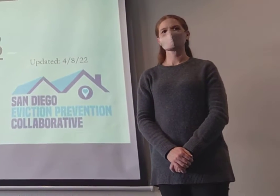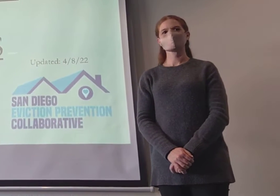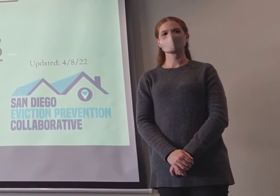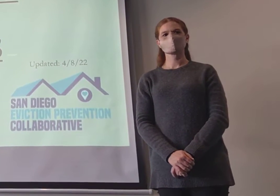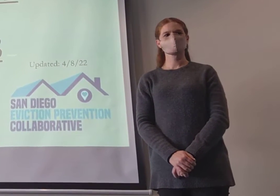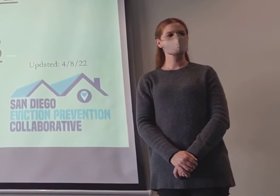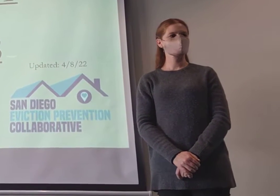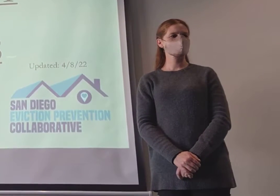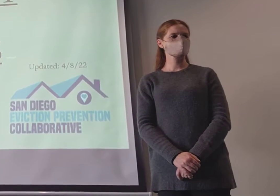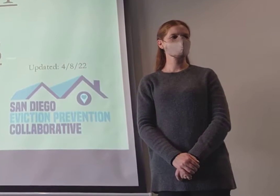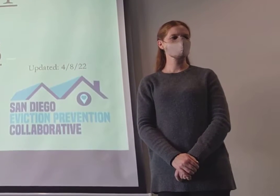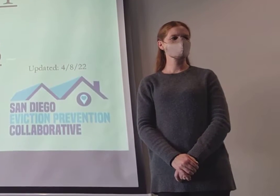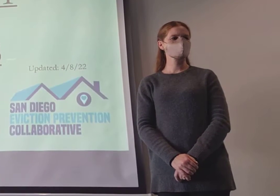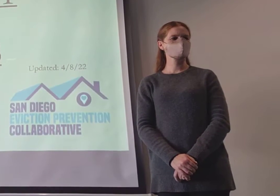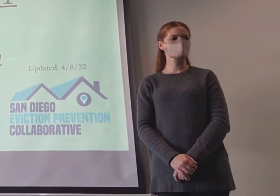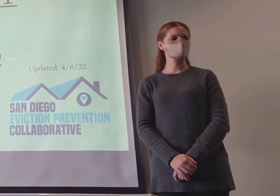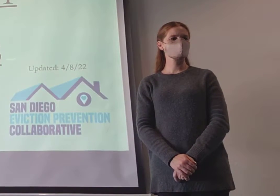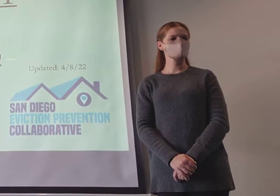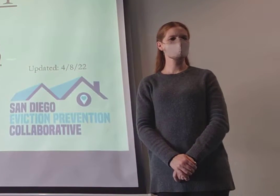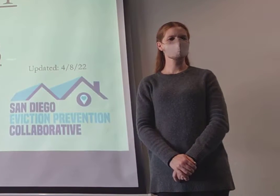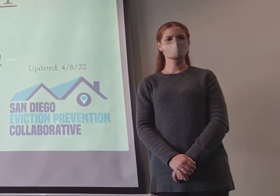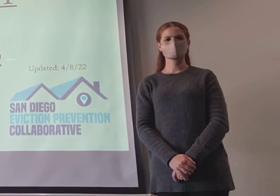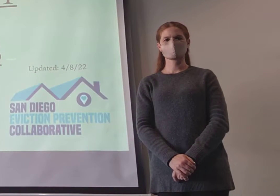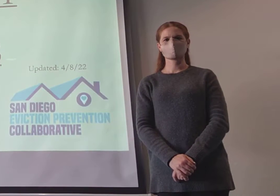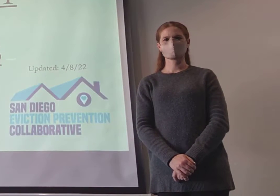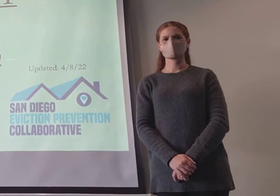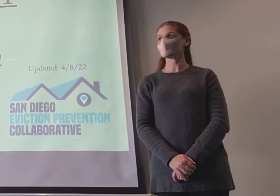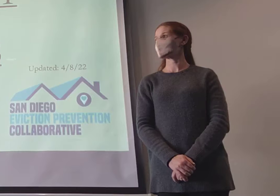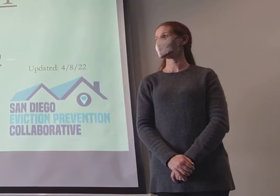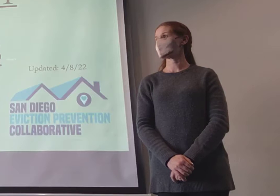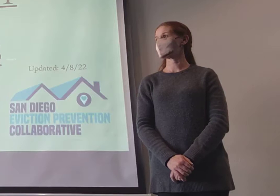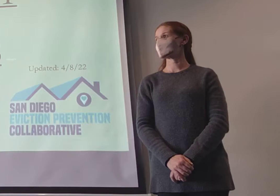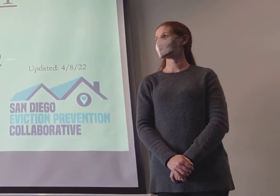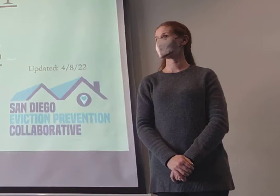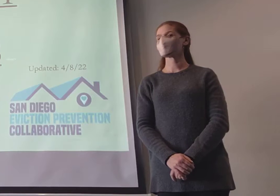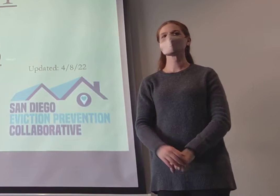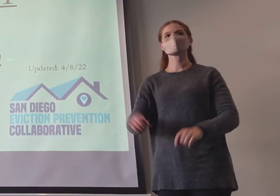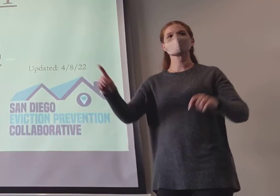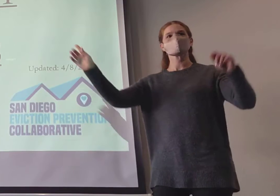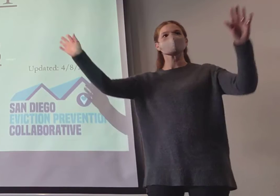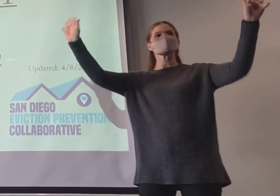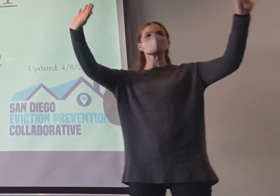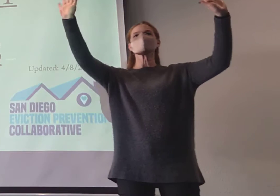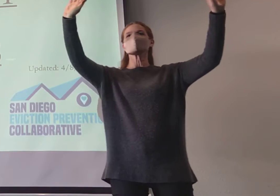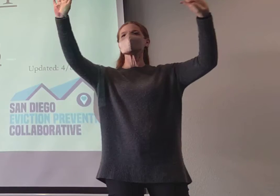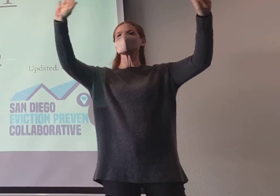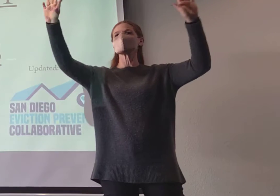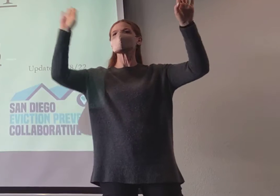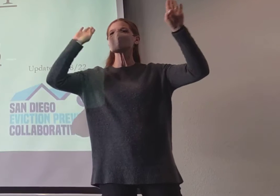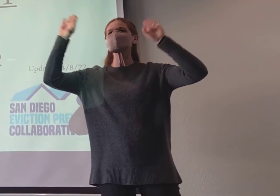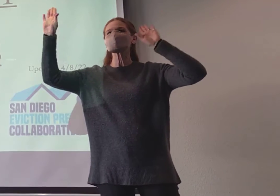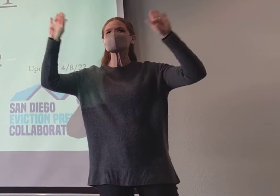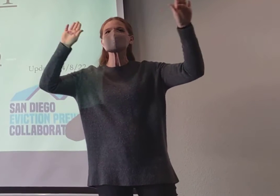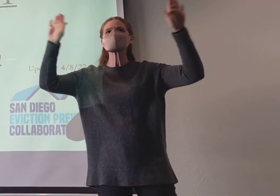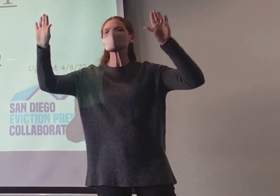My name is Anjie Frias.